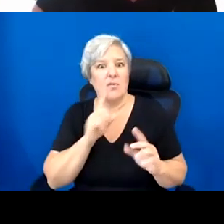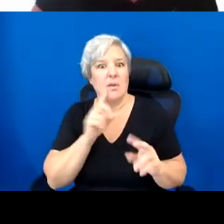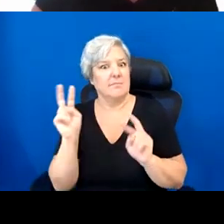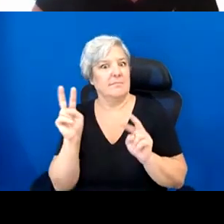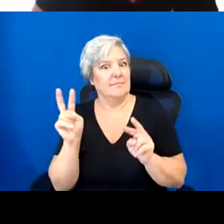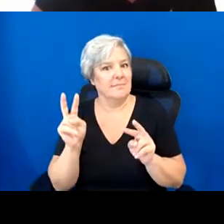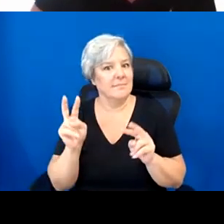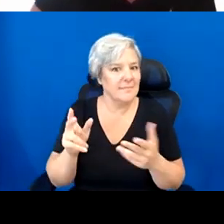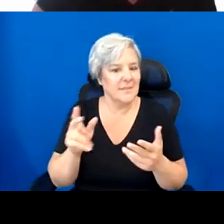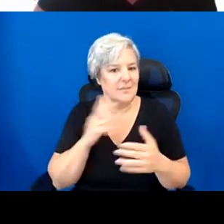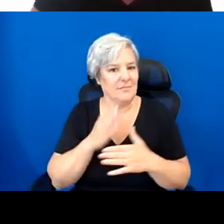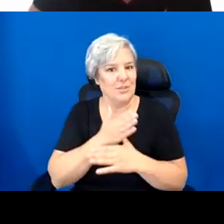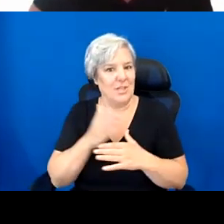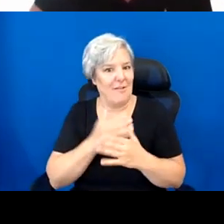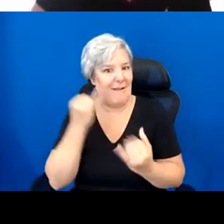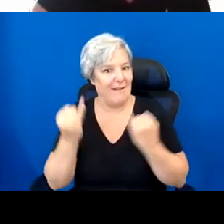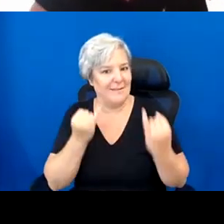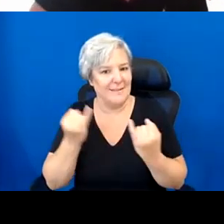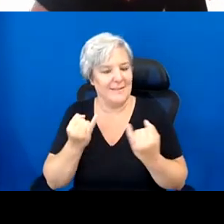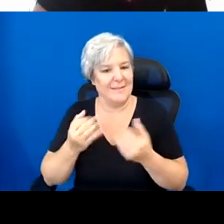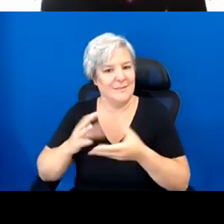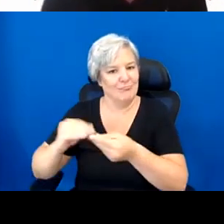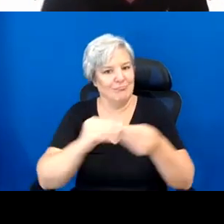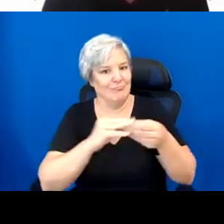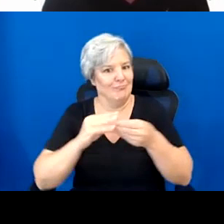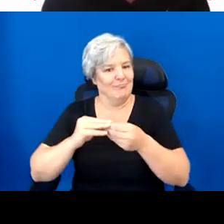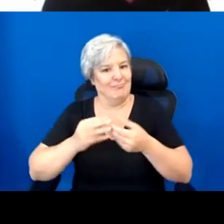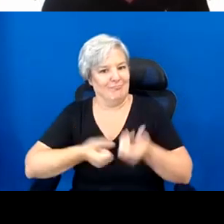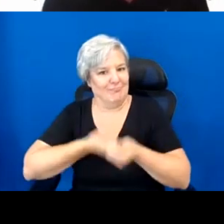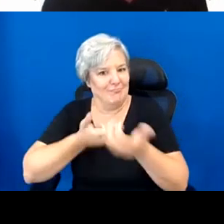to sharing ideas with you, but also to getting your ideas